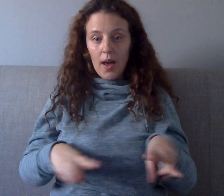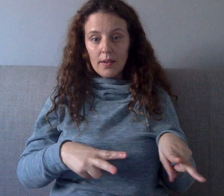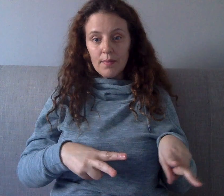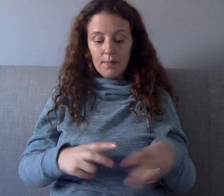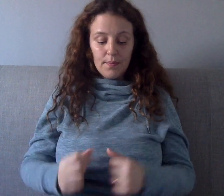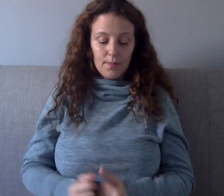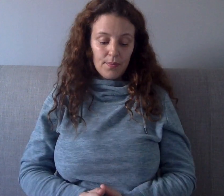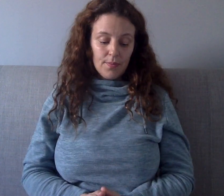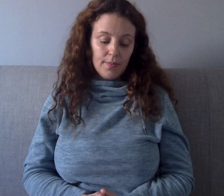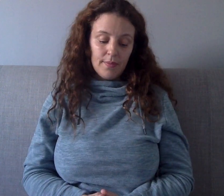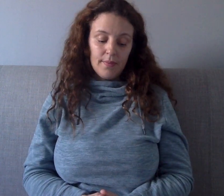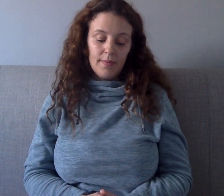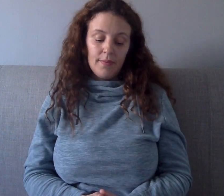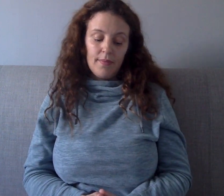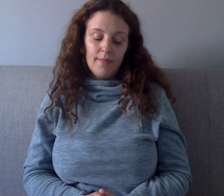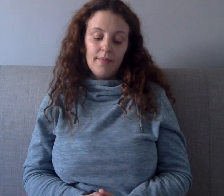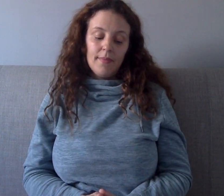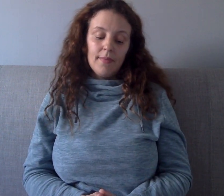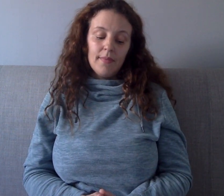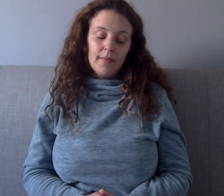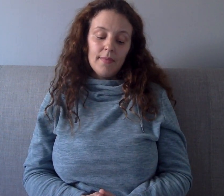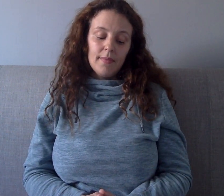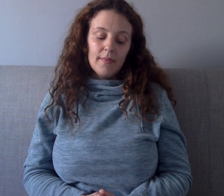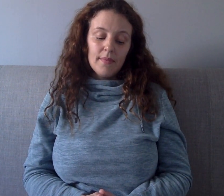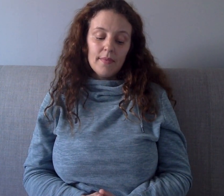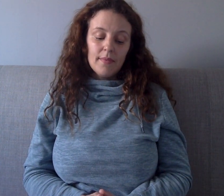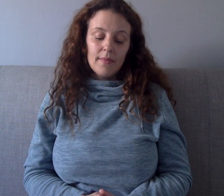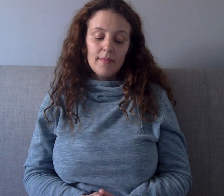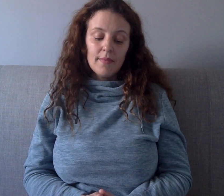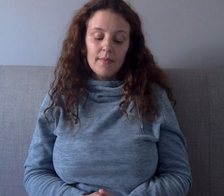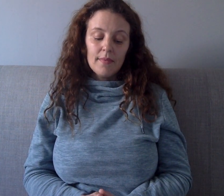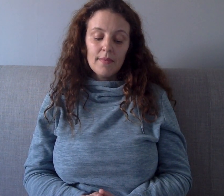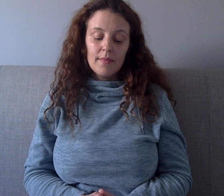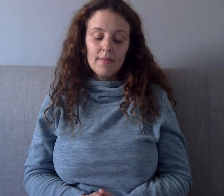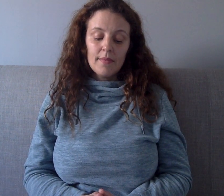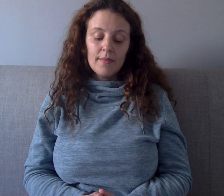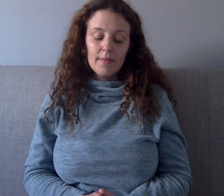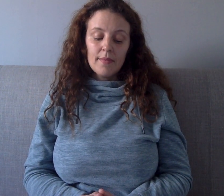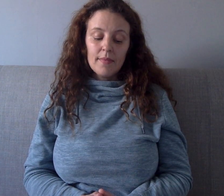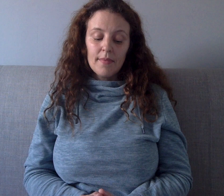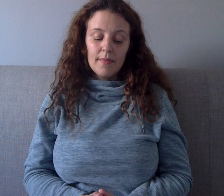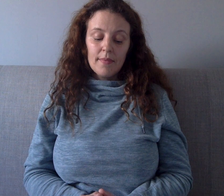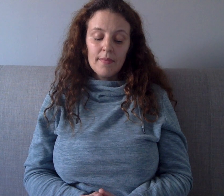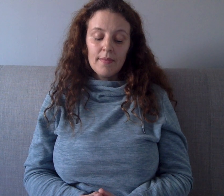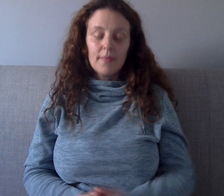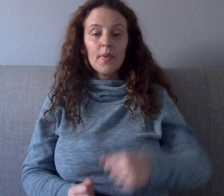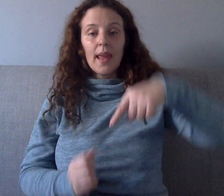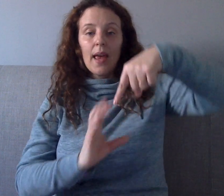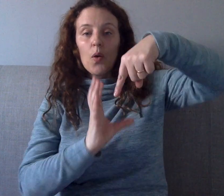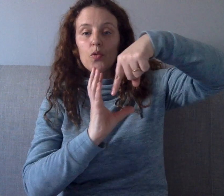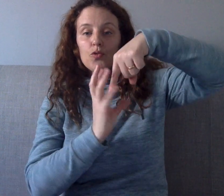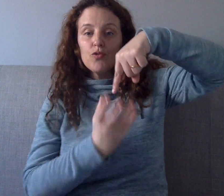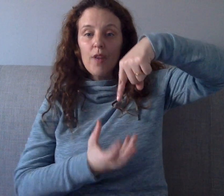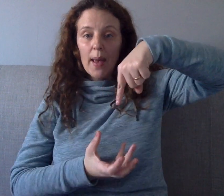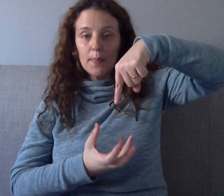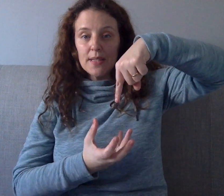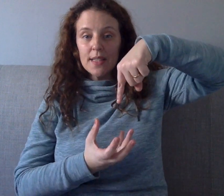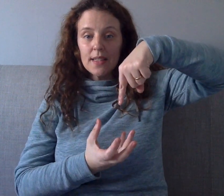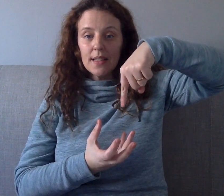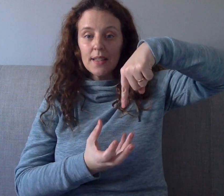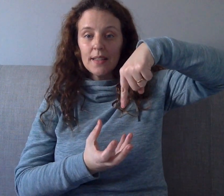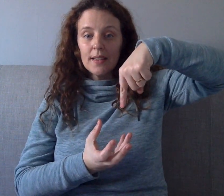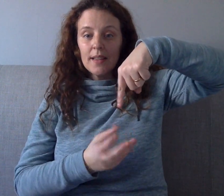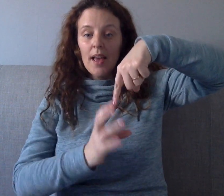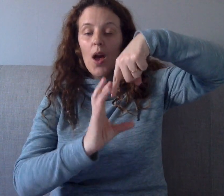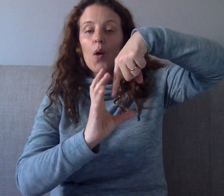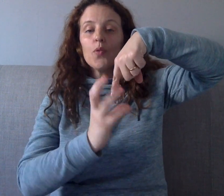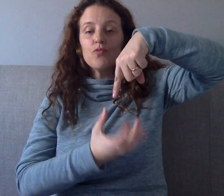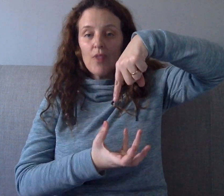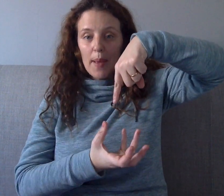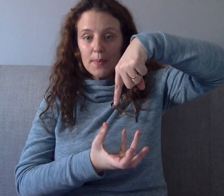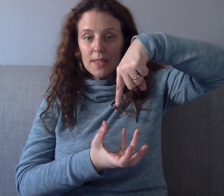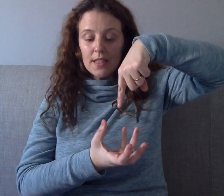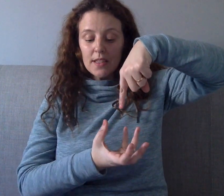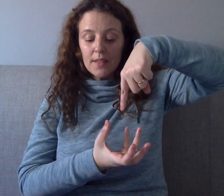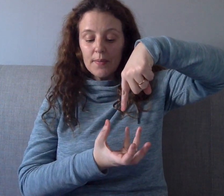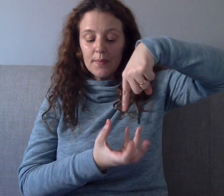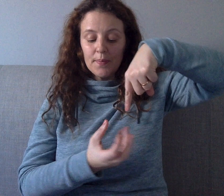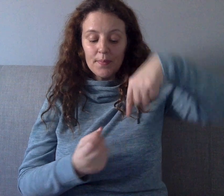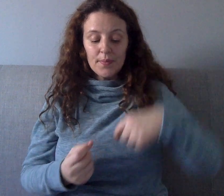GRAPES